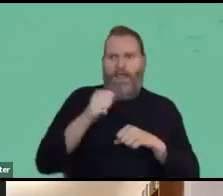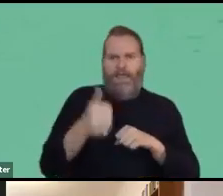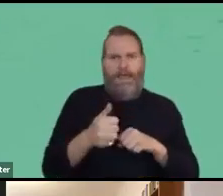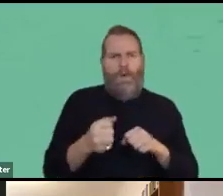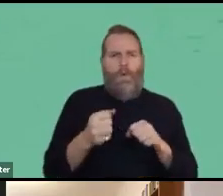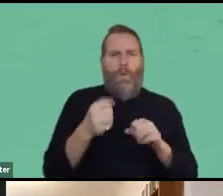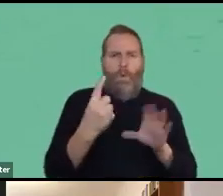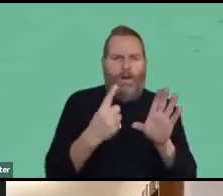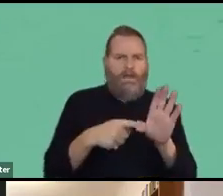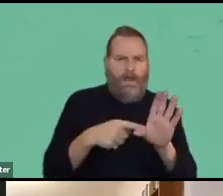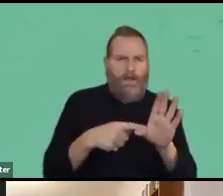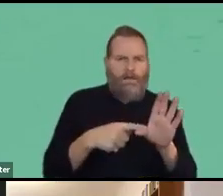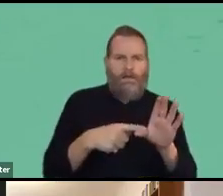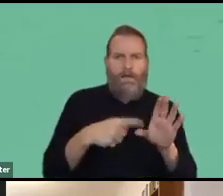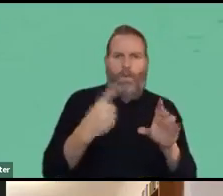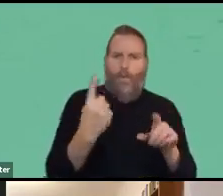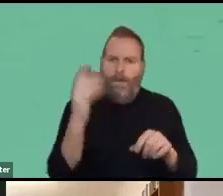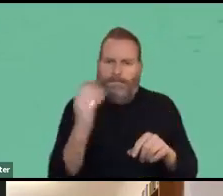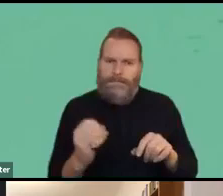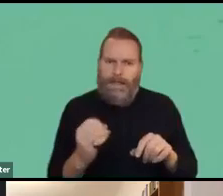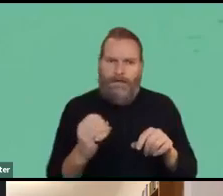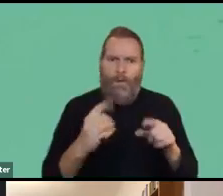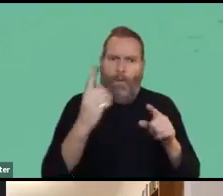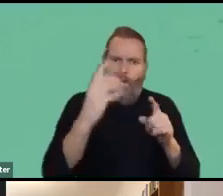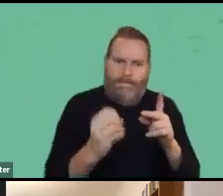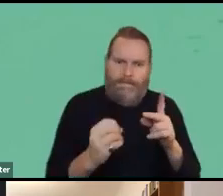that the average salary levels - I’m going to check my stats again - the average civil servant